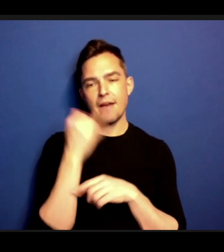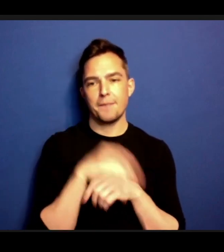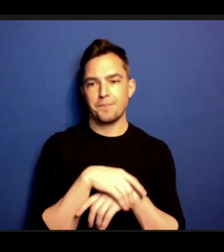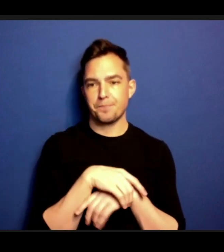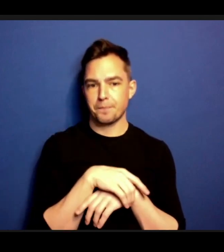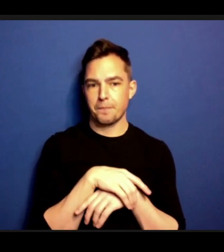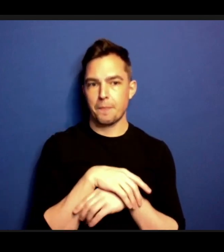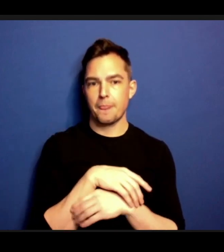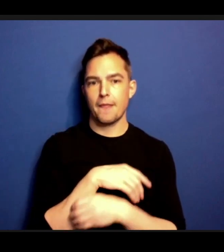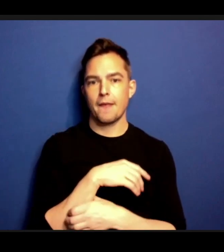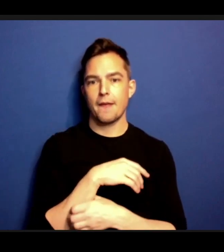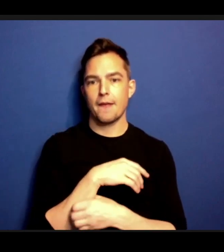Amber.